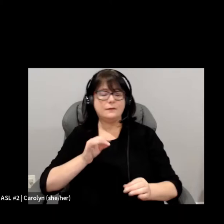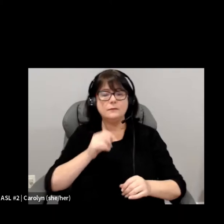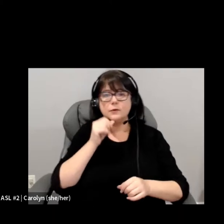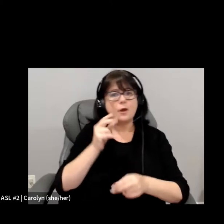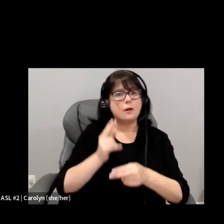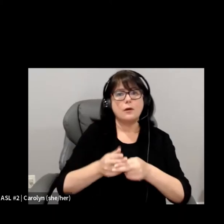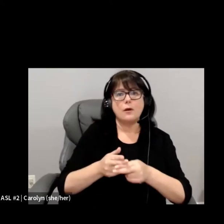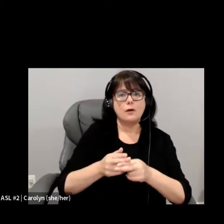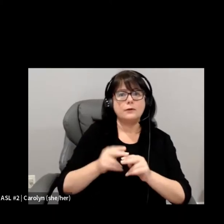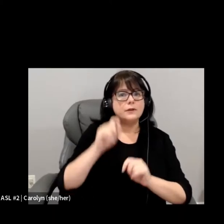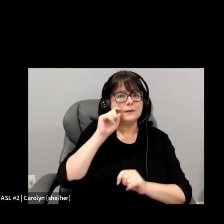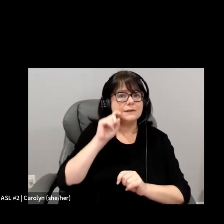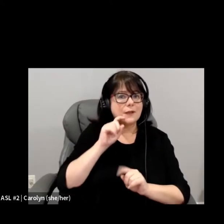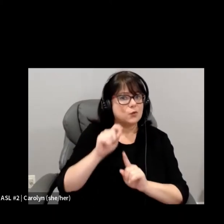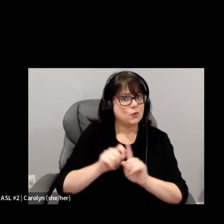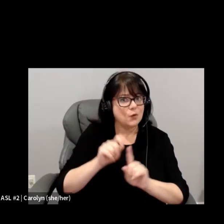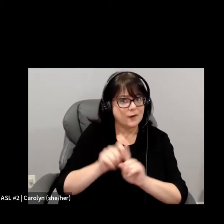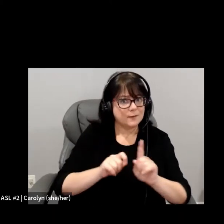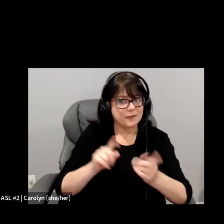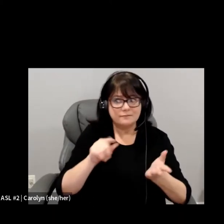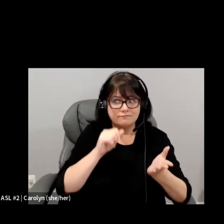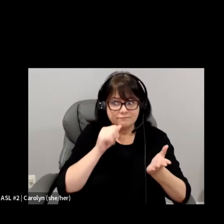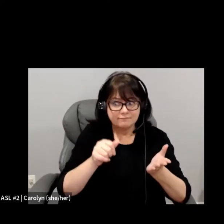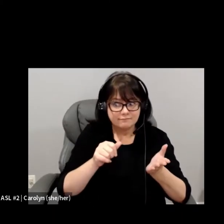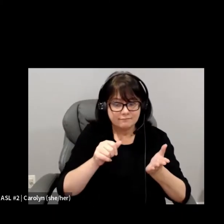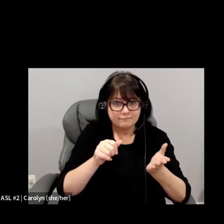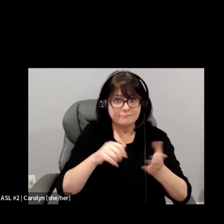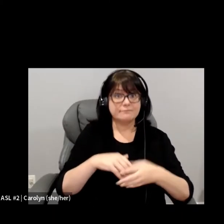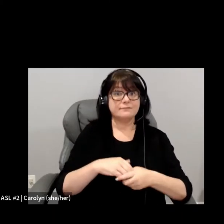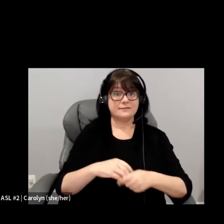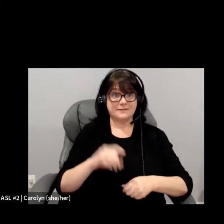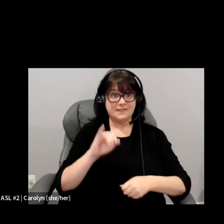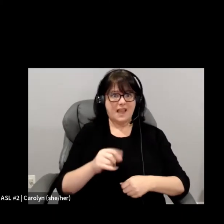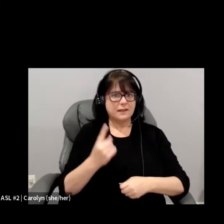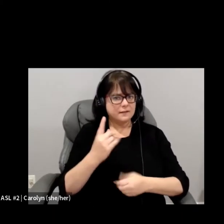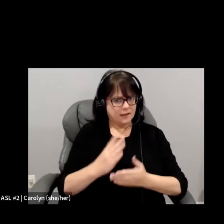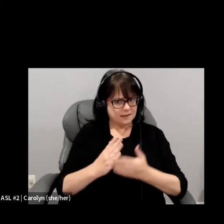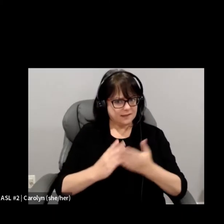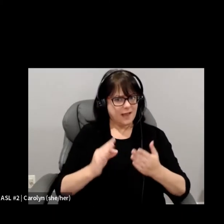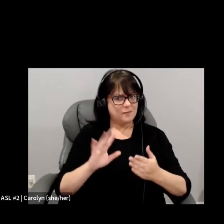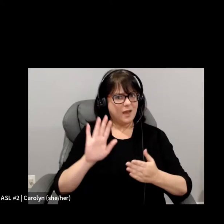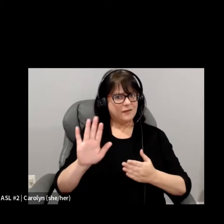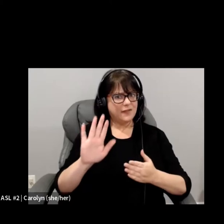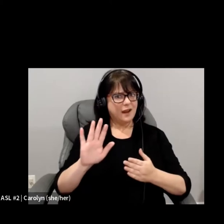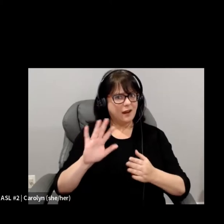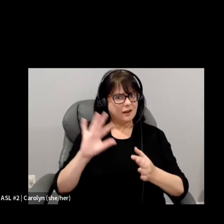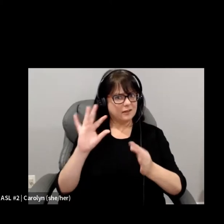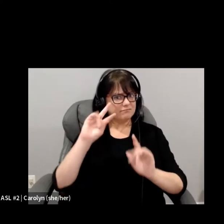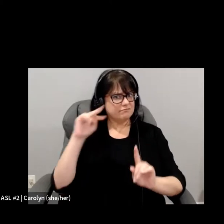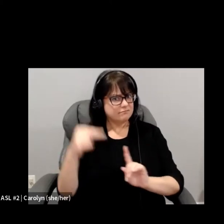THAT'S JUST TO GIVE YOU A TASTE OF SOME OF THE SALACIOUS AND EXPLOSIVE TYPE OF DISCUSSIONS